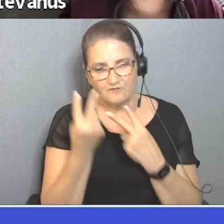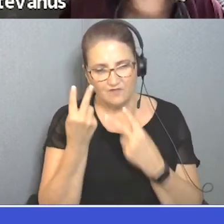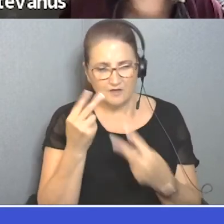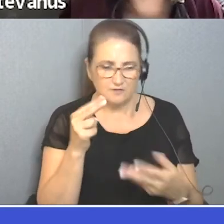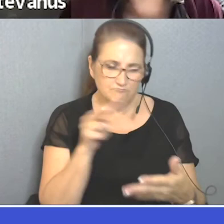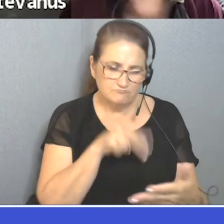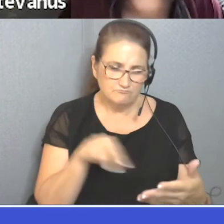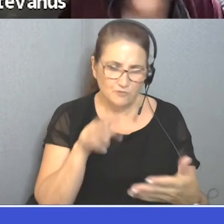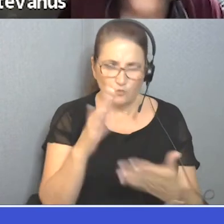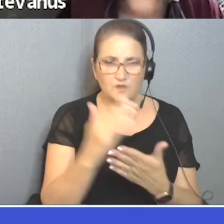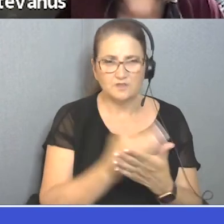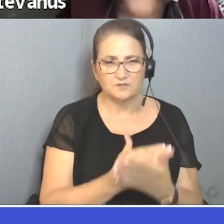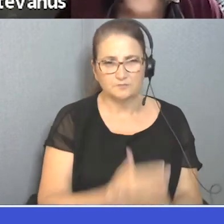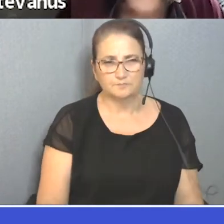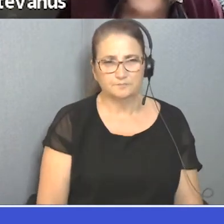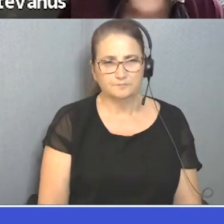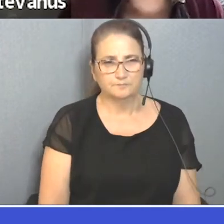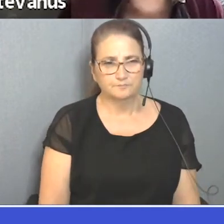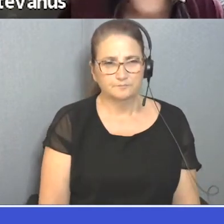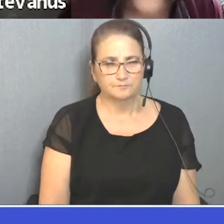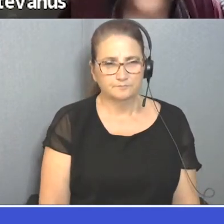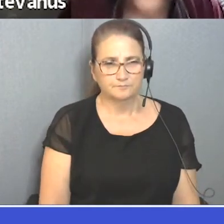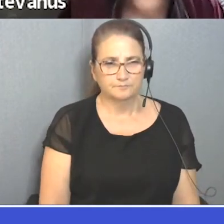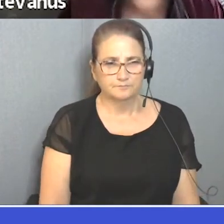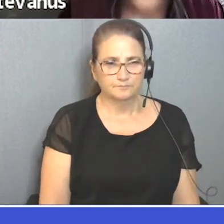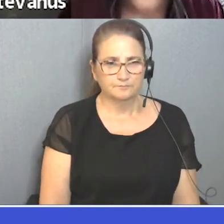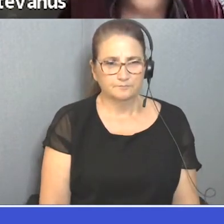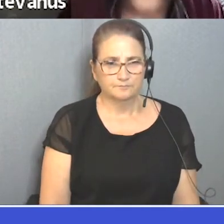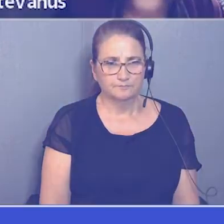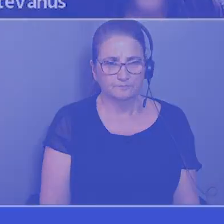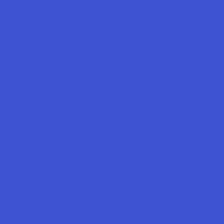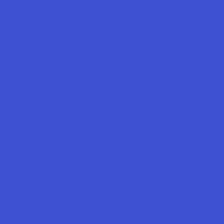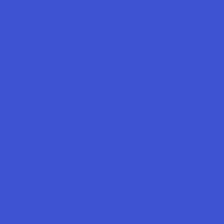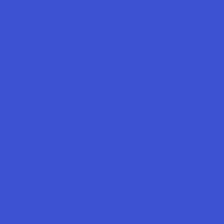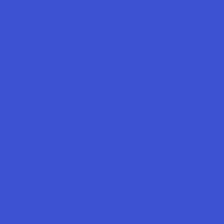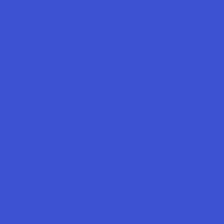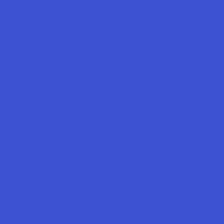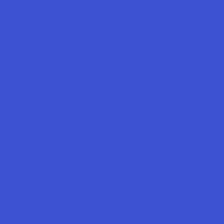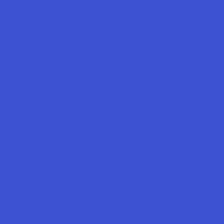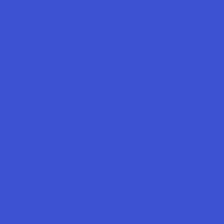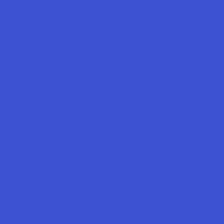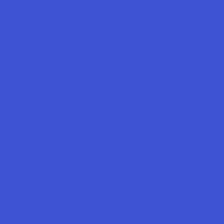you. So one minute to reflect or annotate your lists.